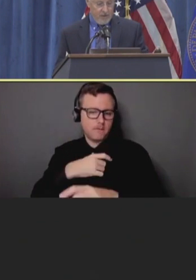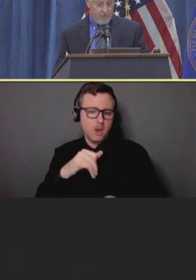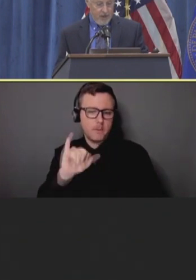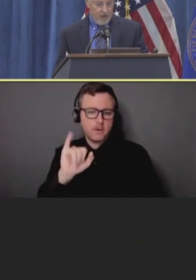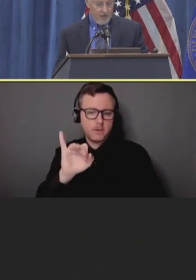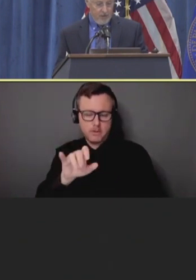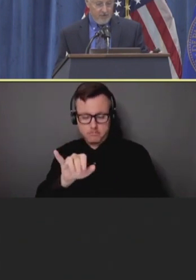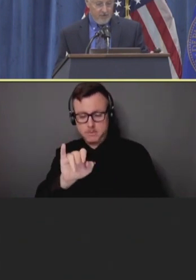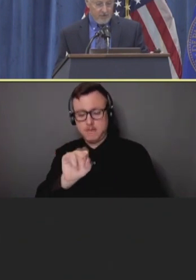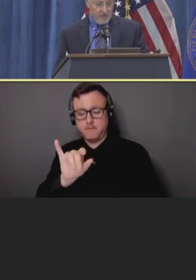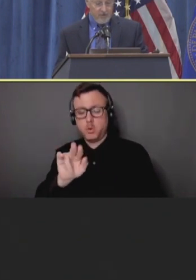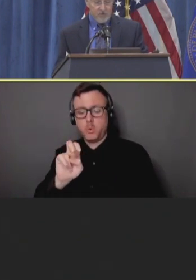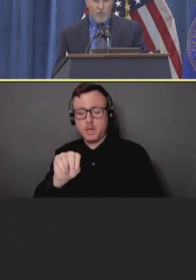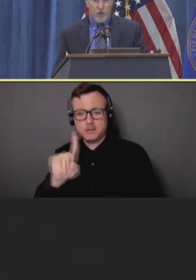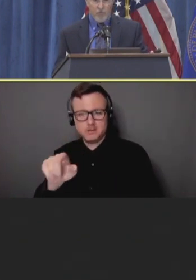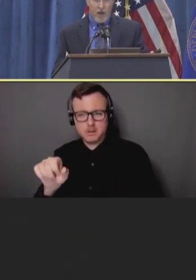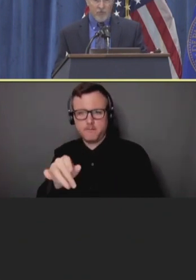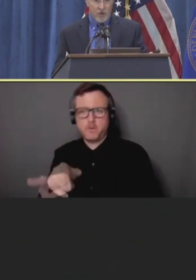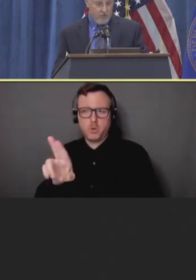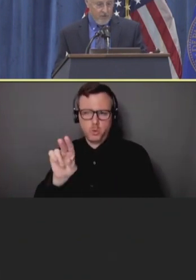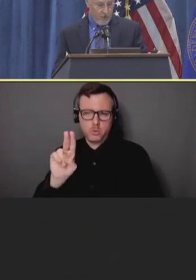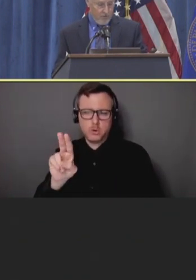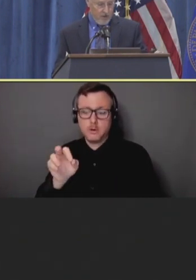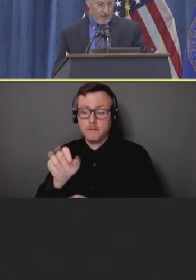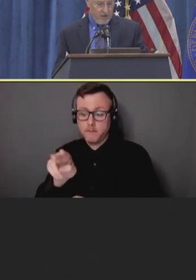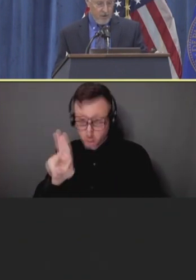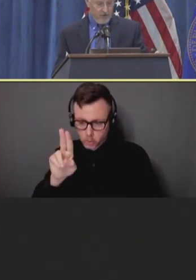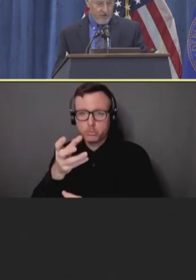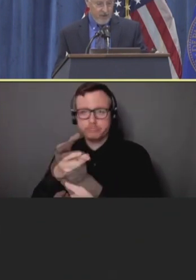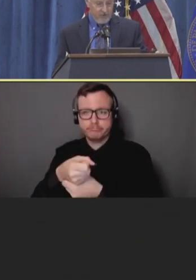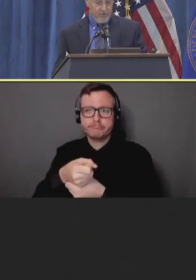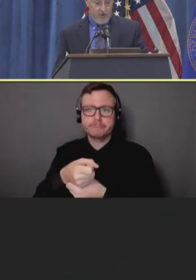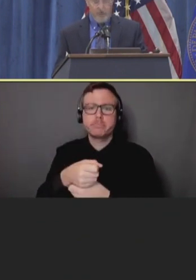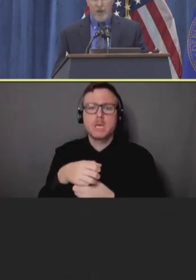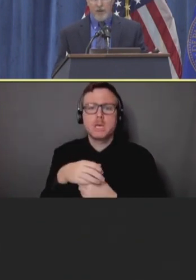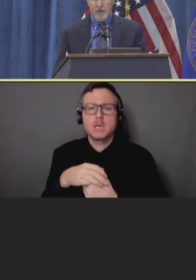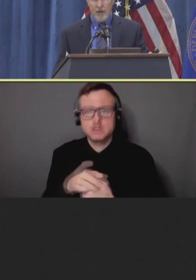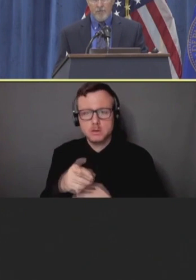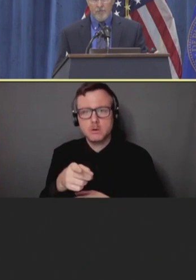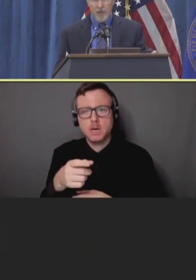The panel discussing the sobering milestone of over a million U.S. deaths from COVID-19,